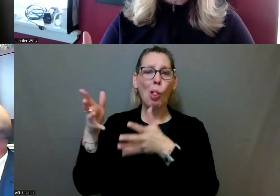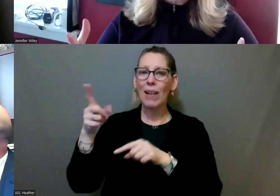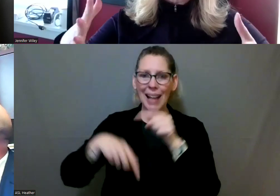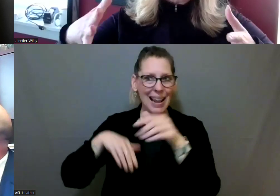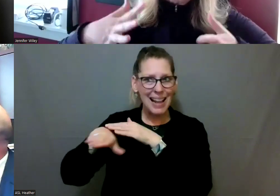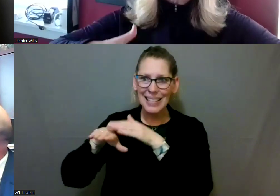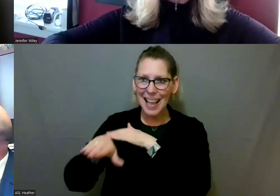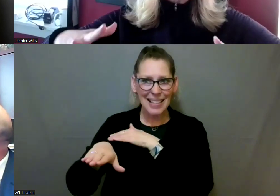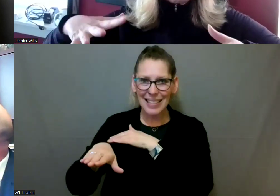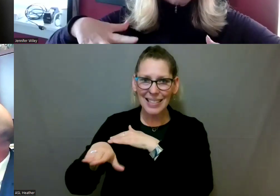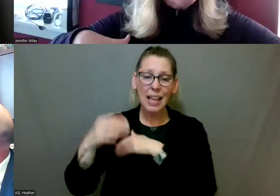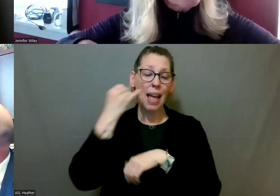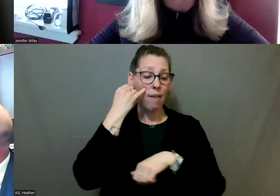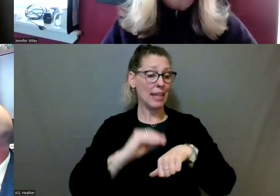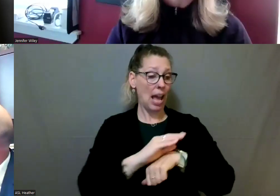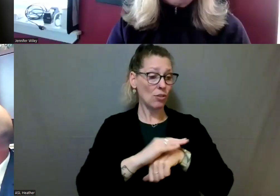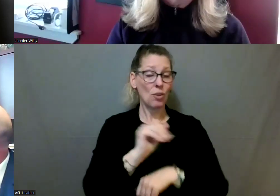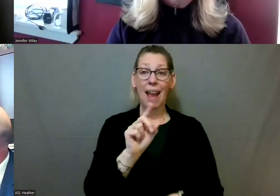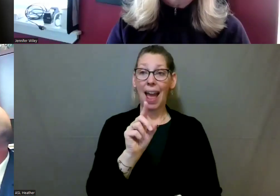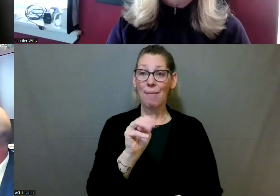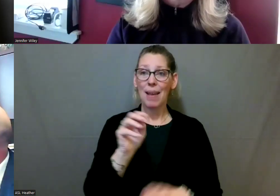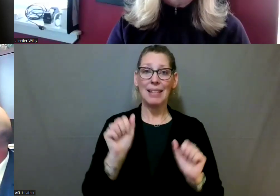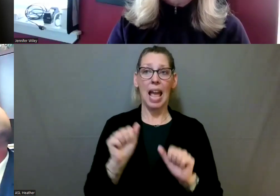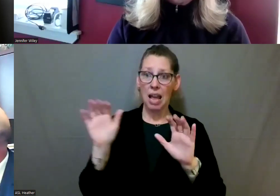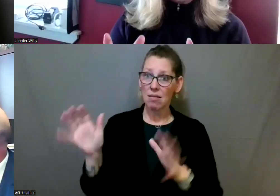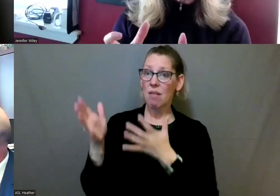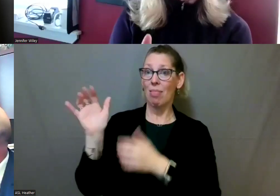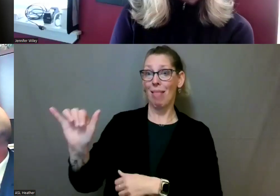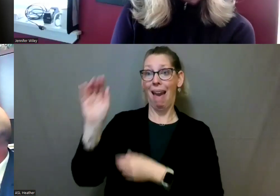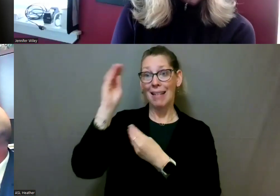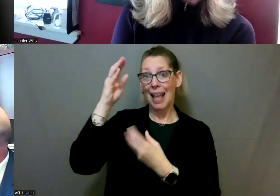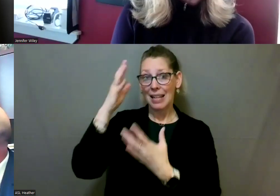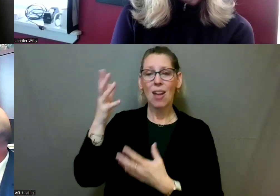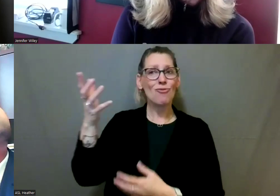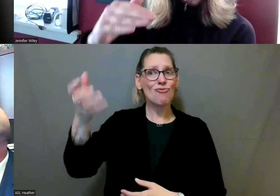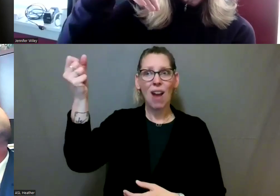so if counselors and admin can breathe life into that data grab on to a component where